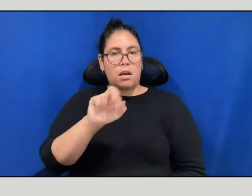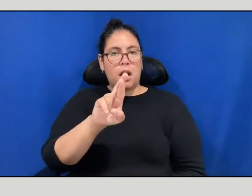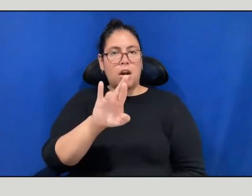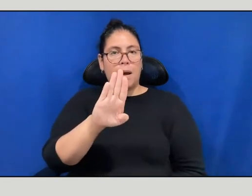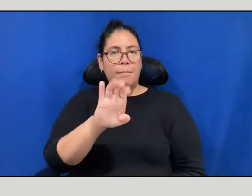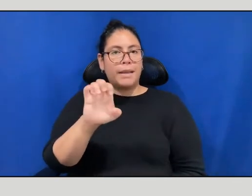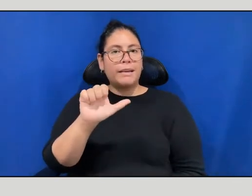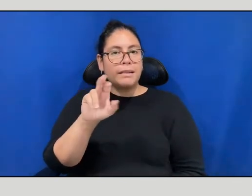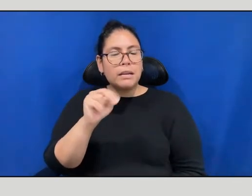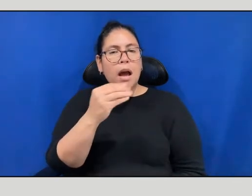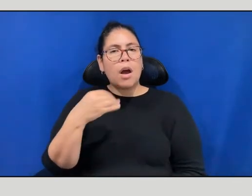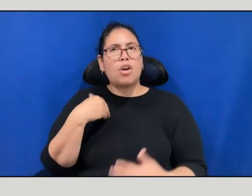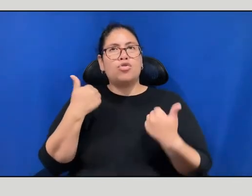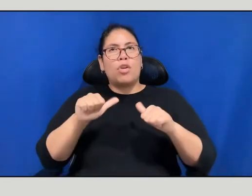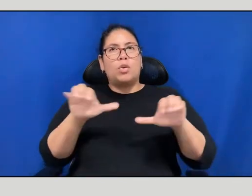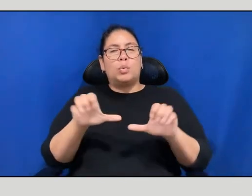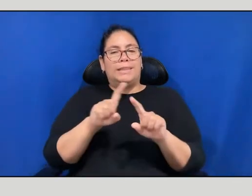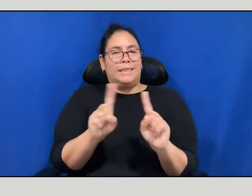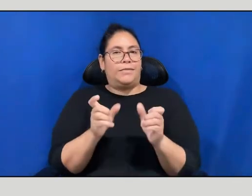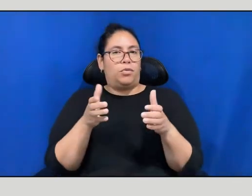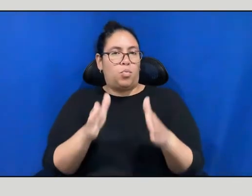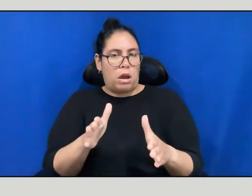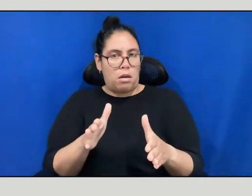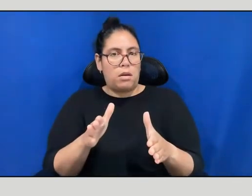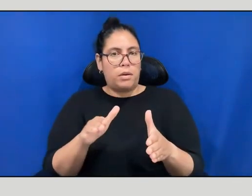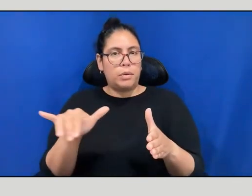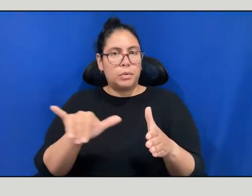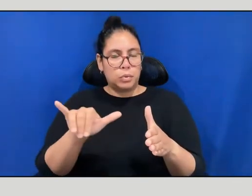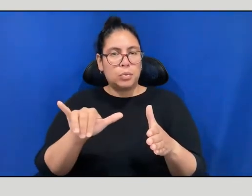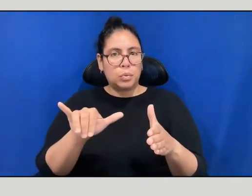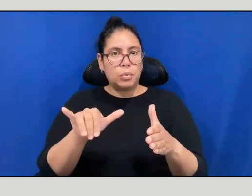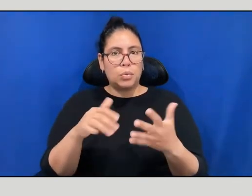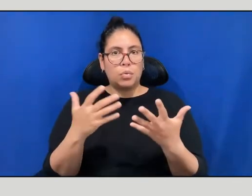based in or vernacular language.